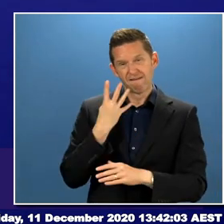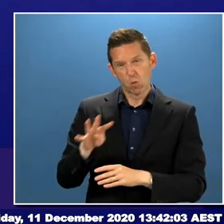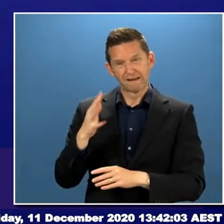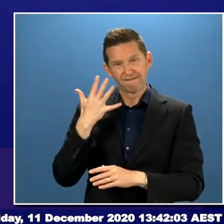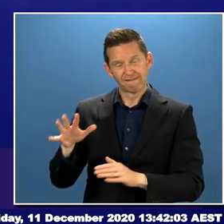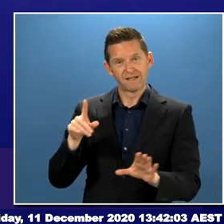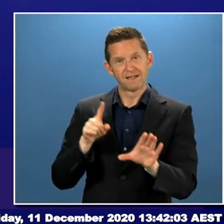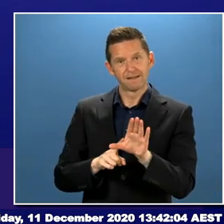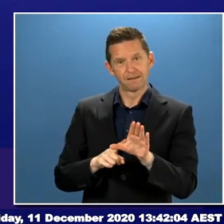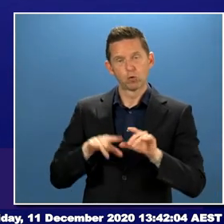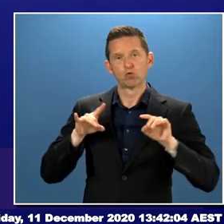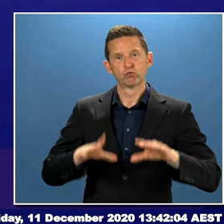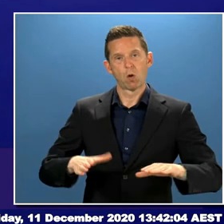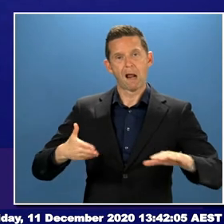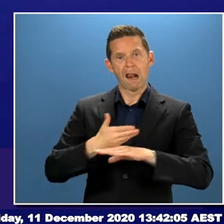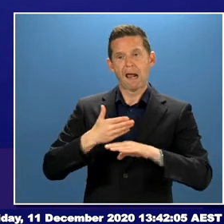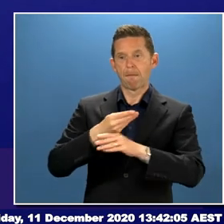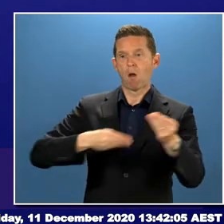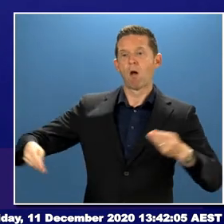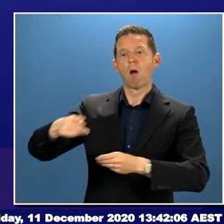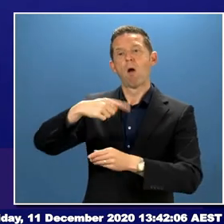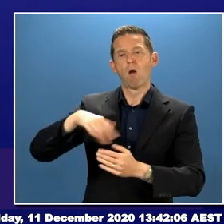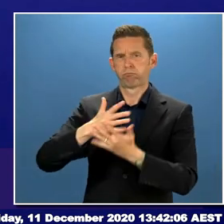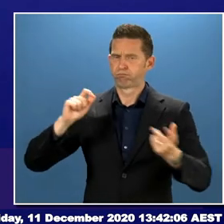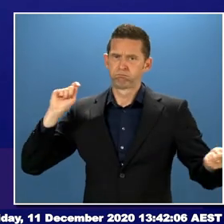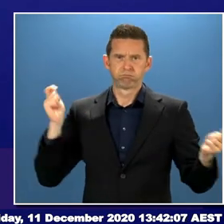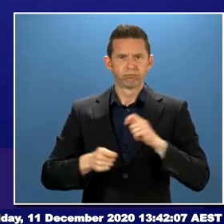of the Australian labour force has changed dramatically and markedly.